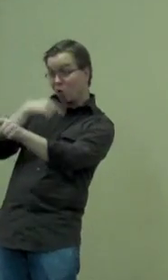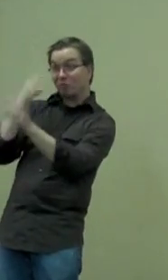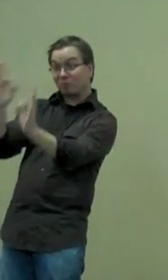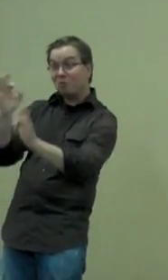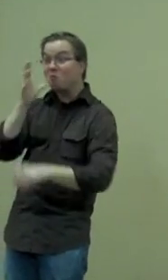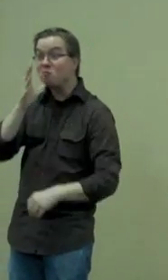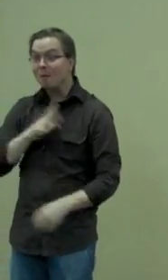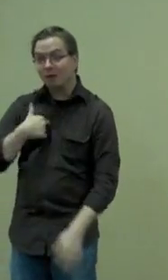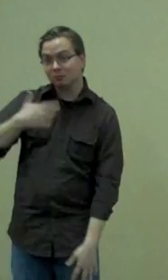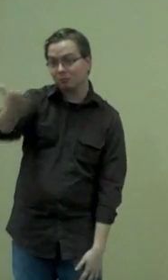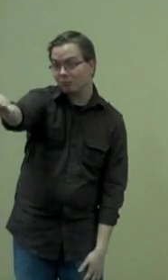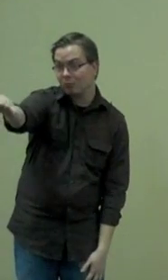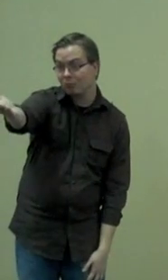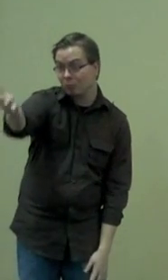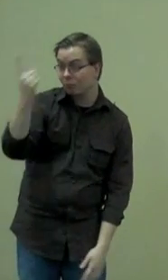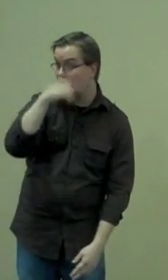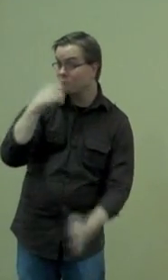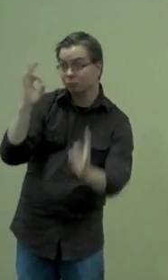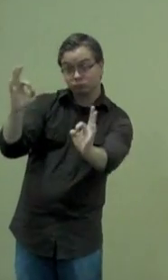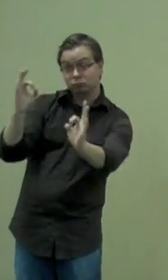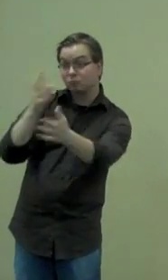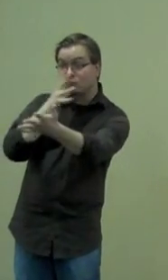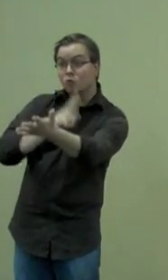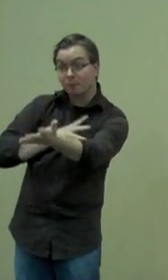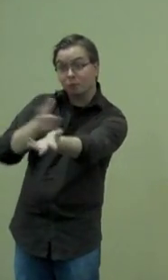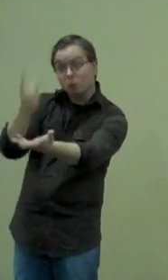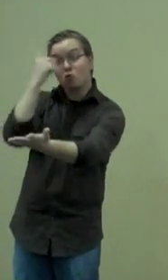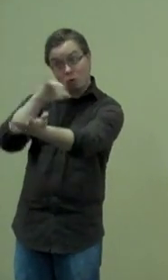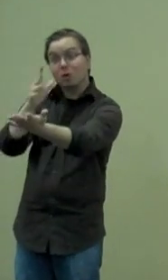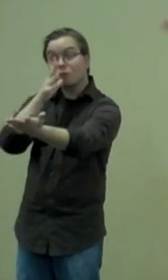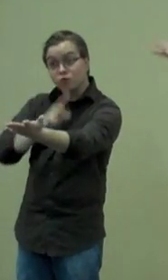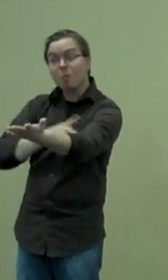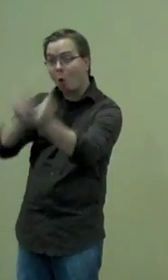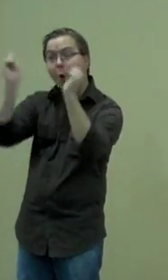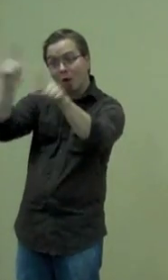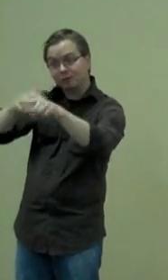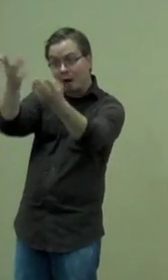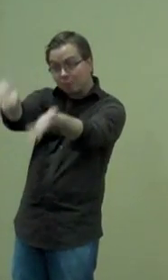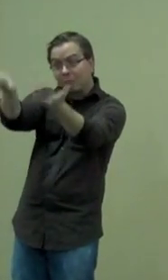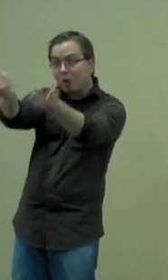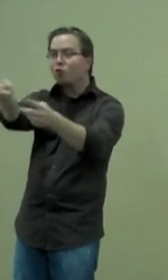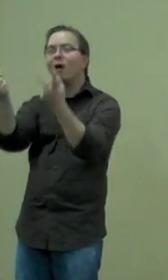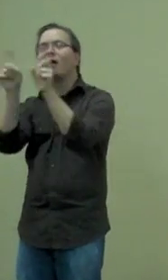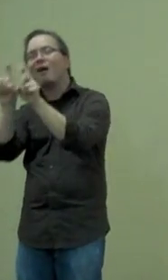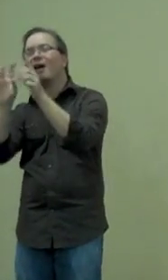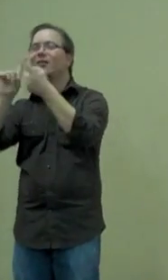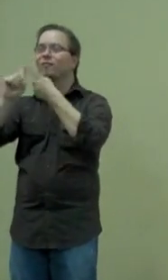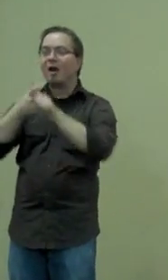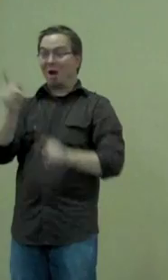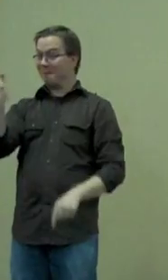Like, some of you women, who look like women if I may point. Very nice.